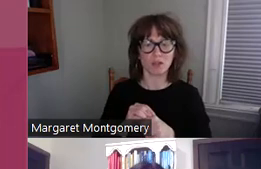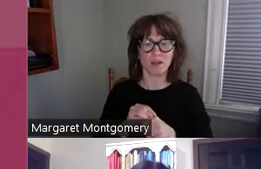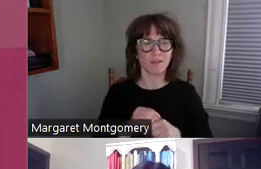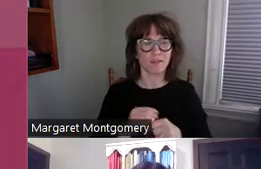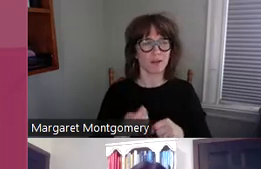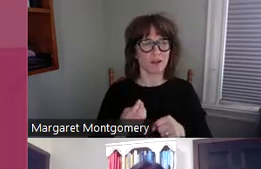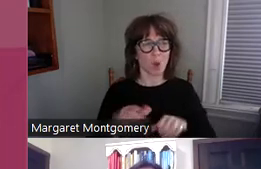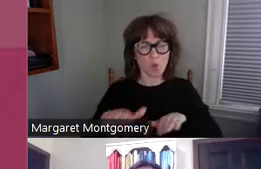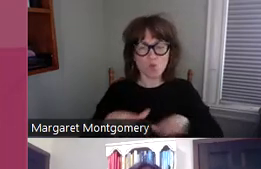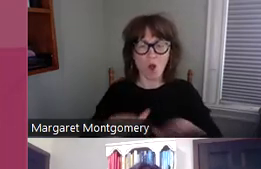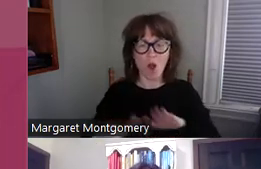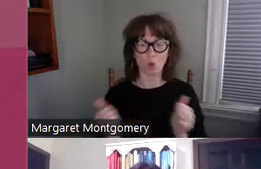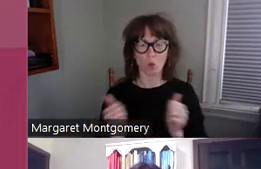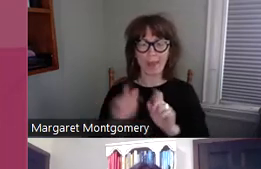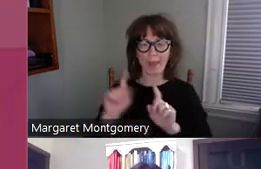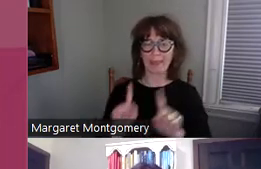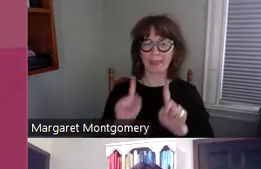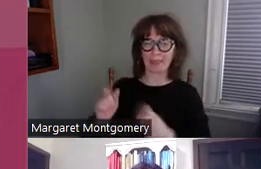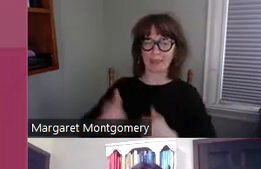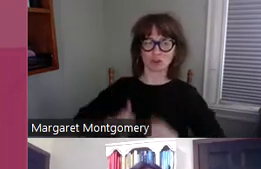and our community to break the cycle of domestic violence.